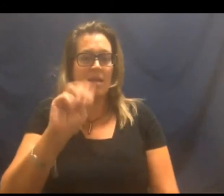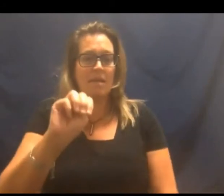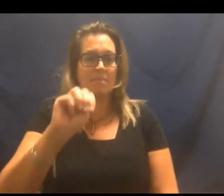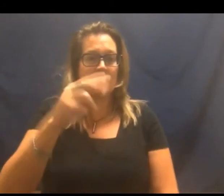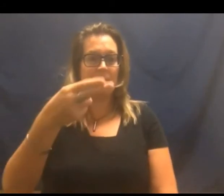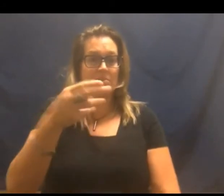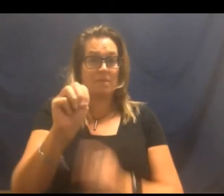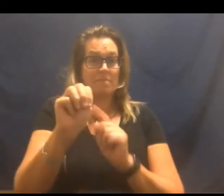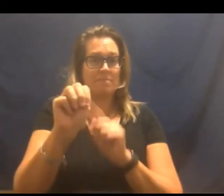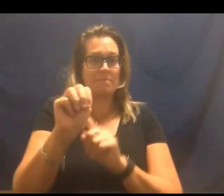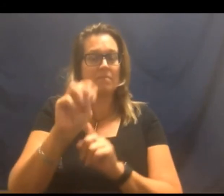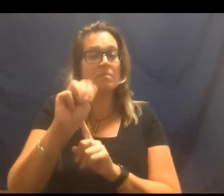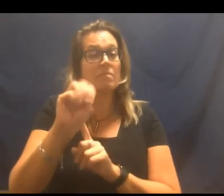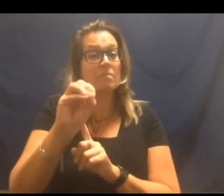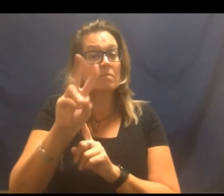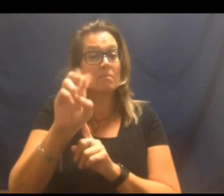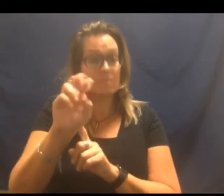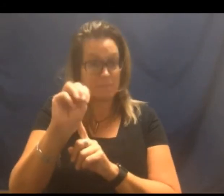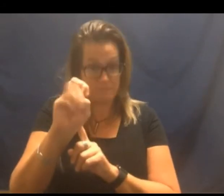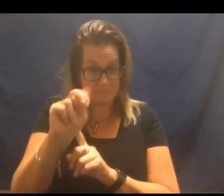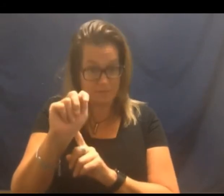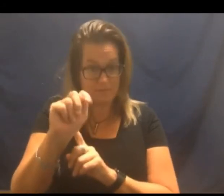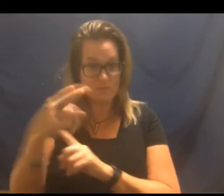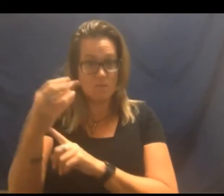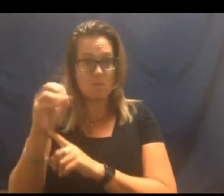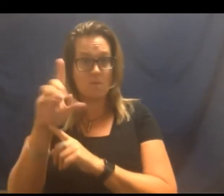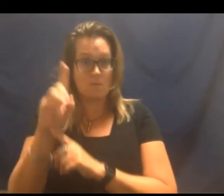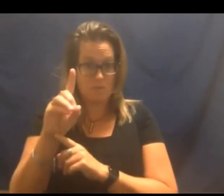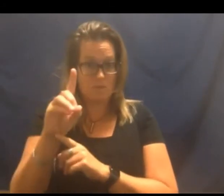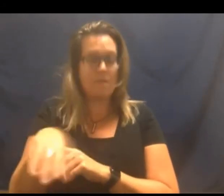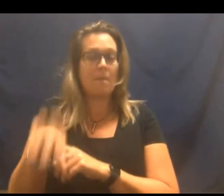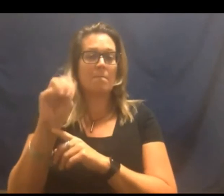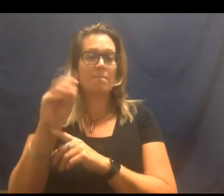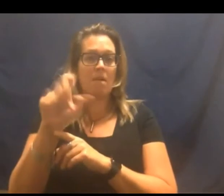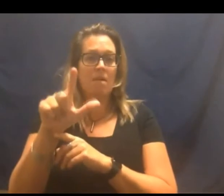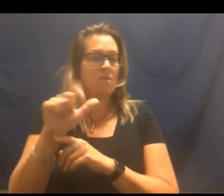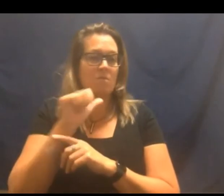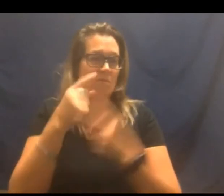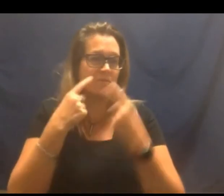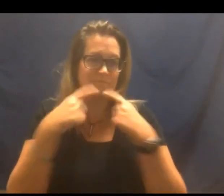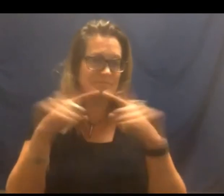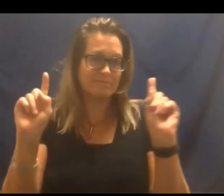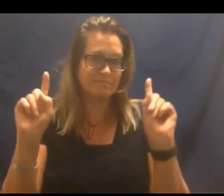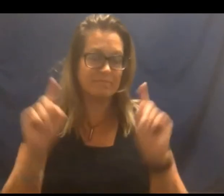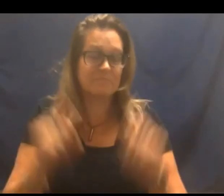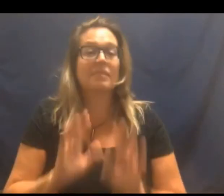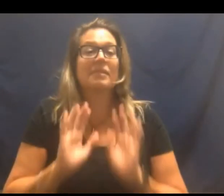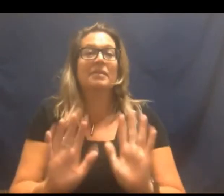maybe the movement whole model wouldn't be here today. It wouldn't have been